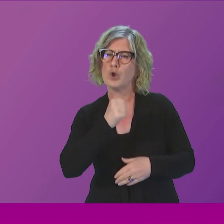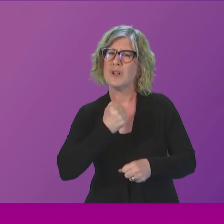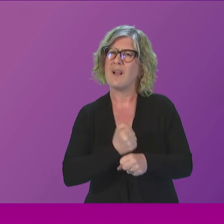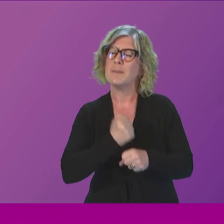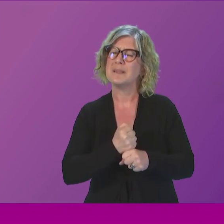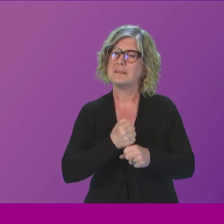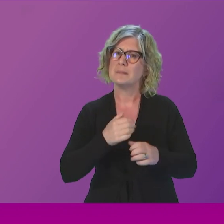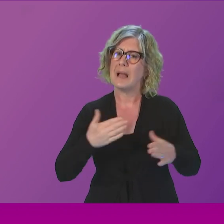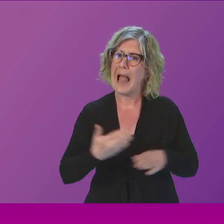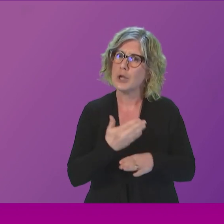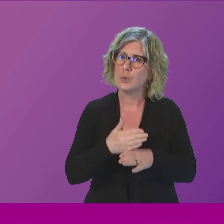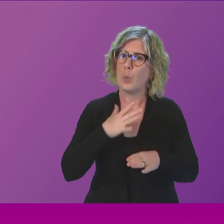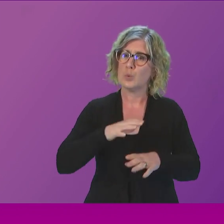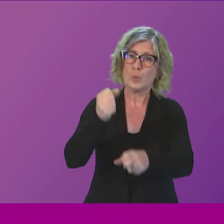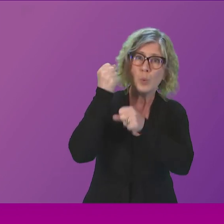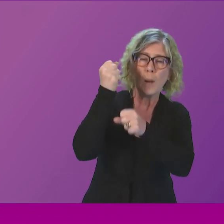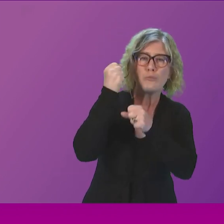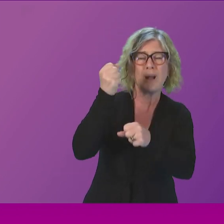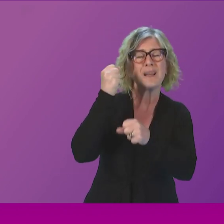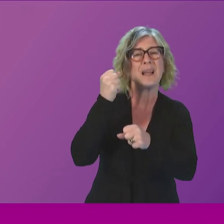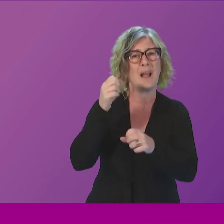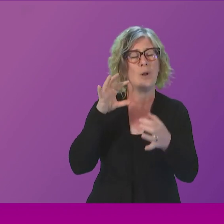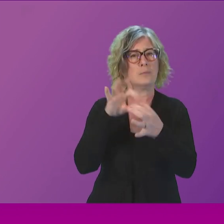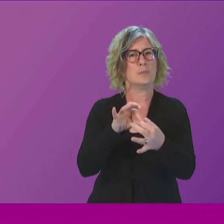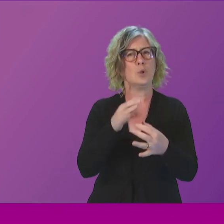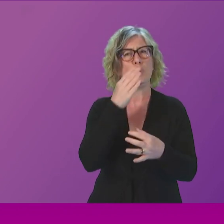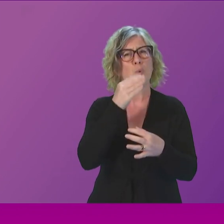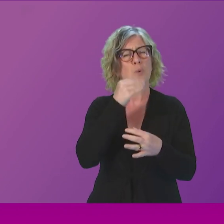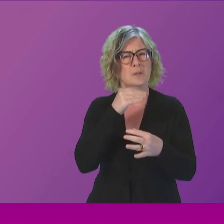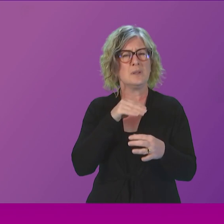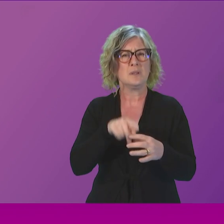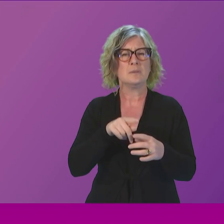campaign for the approval of emergency use of Asulox for bracken control in Scotland?